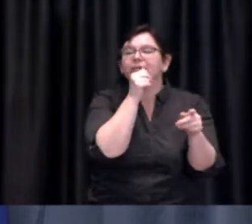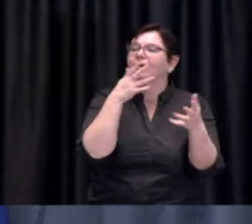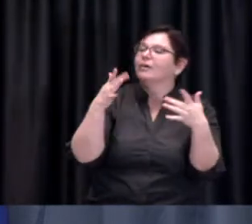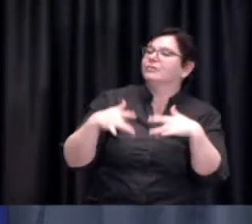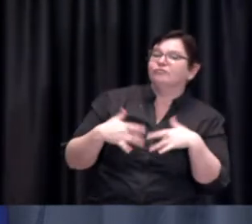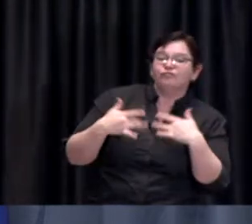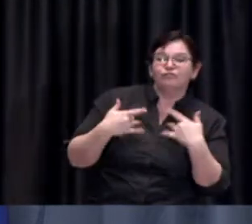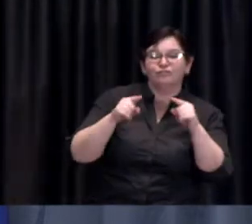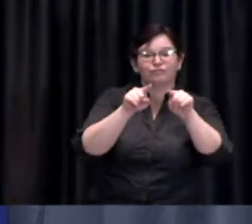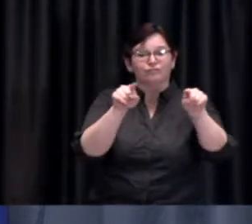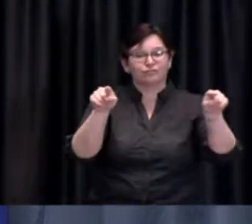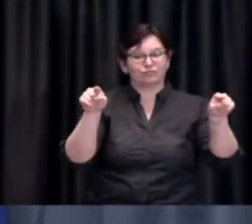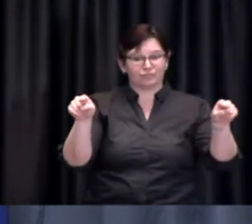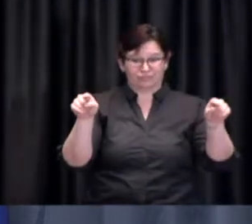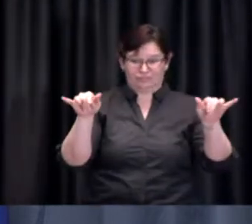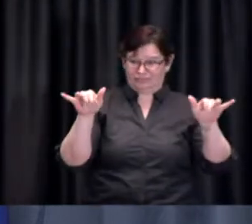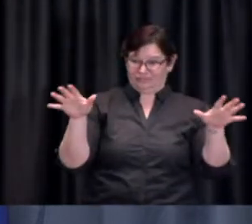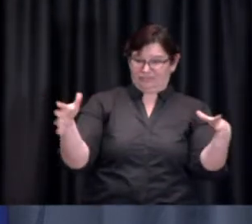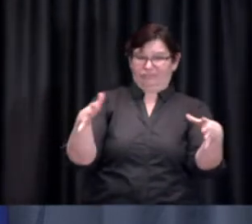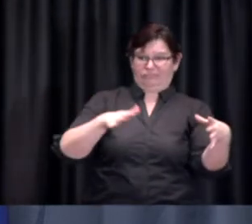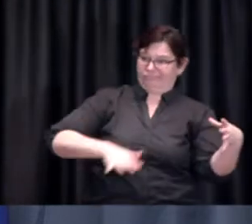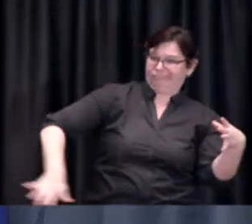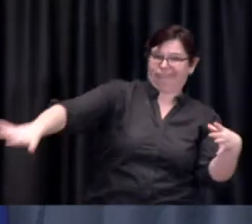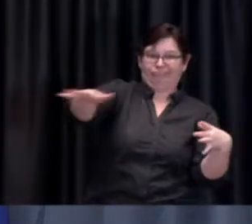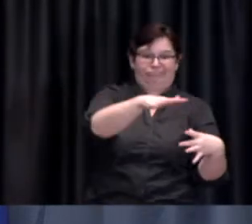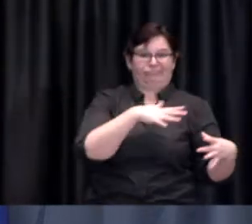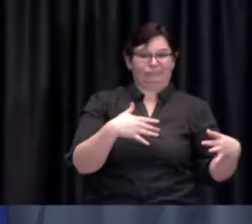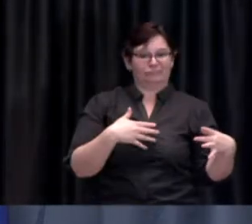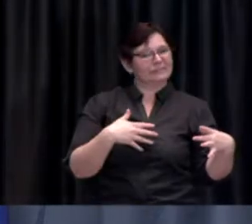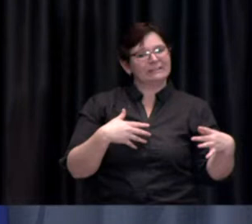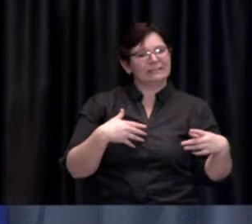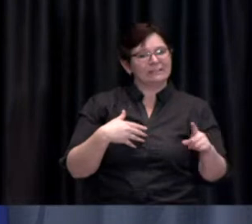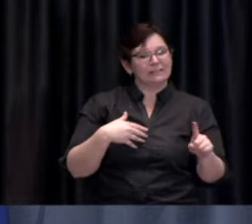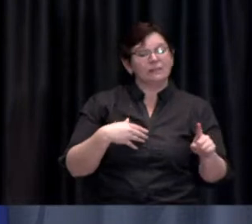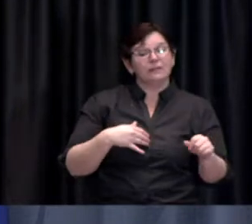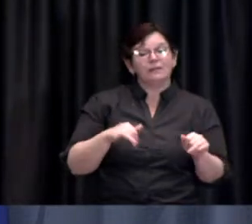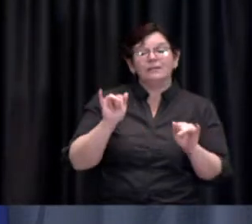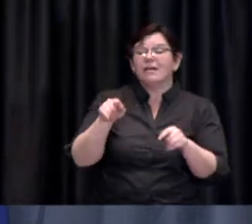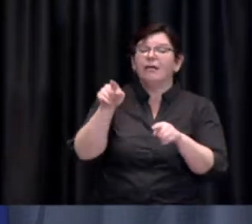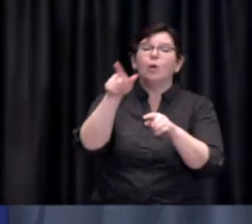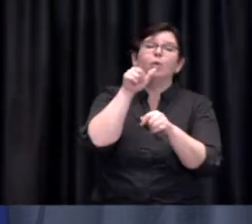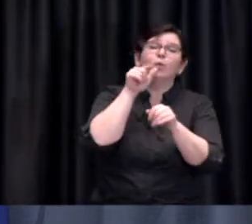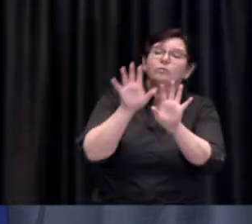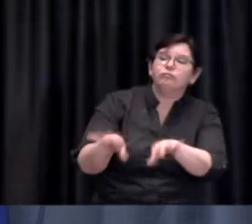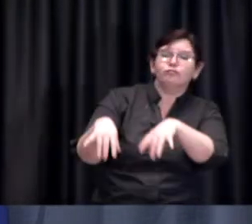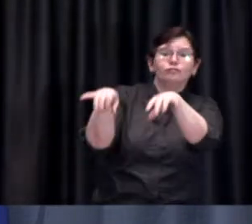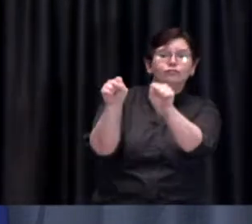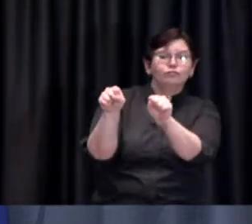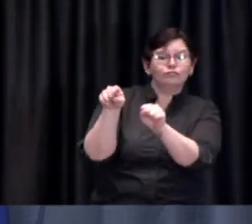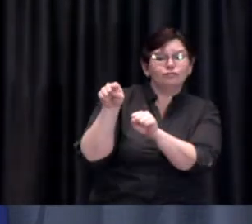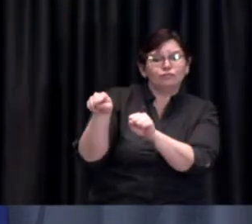Based on conversations with organizers, the vast majority of these major events will continue virtually